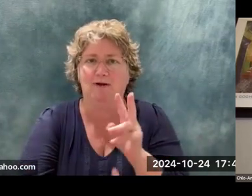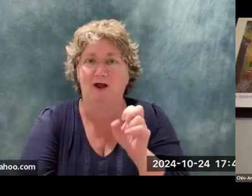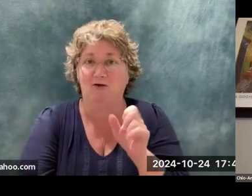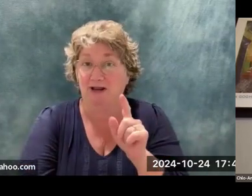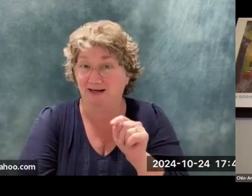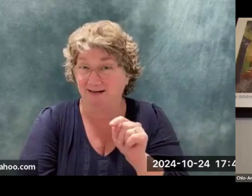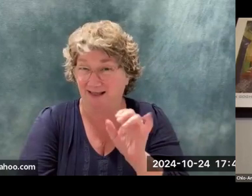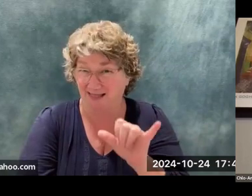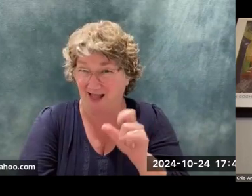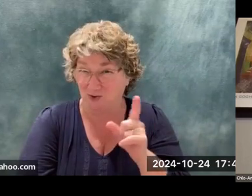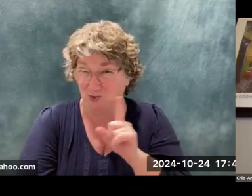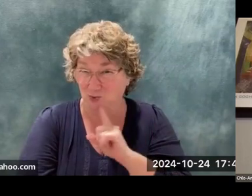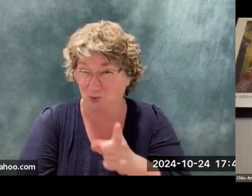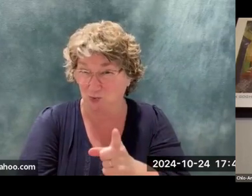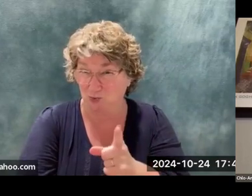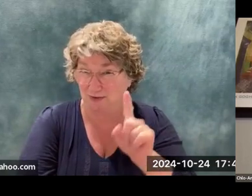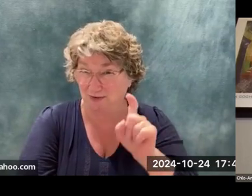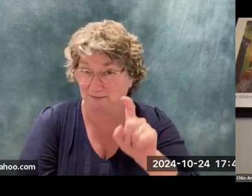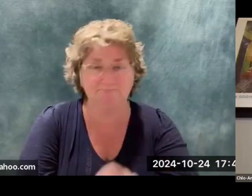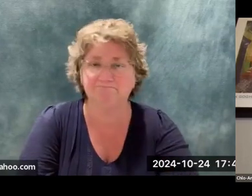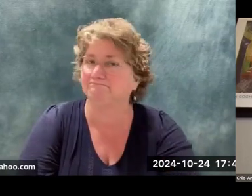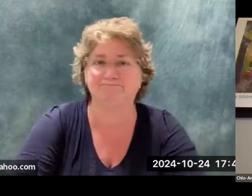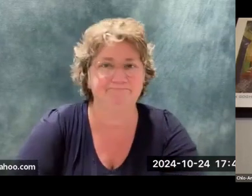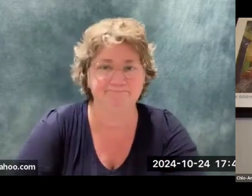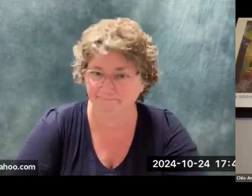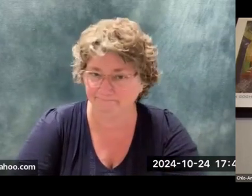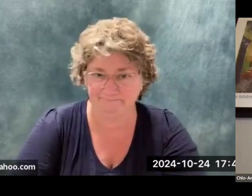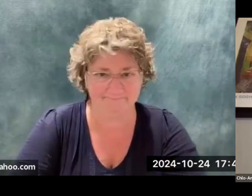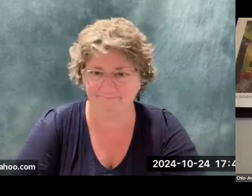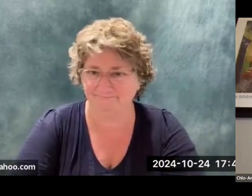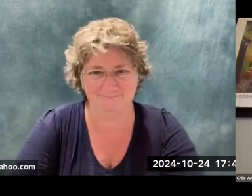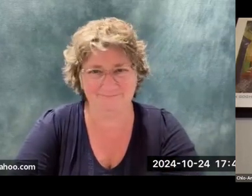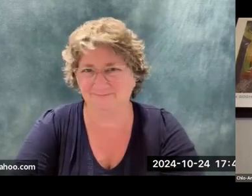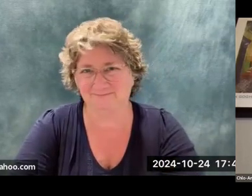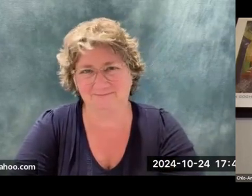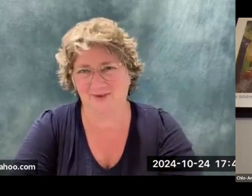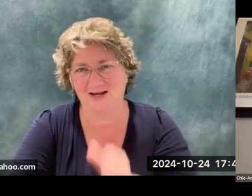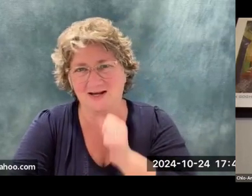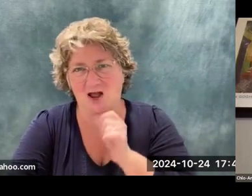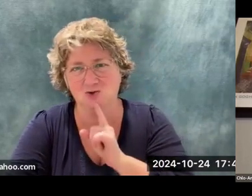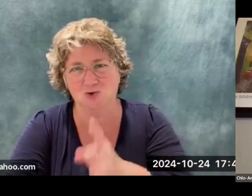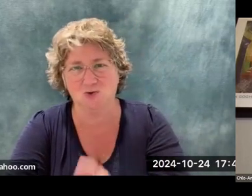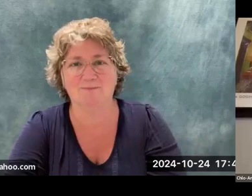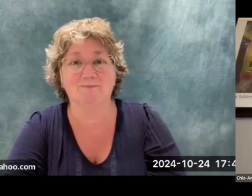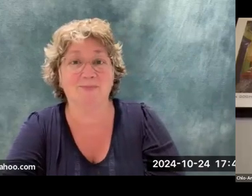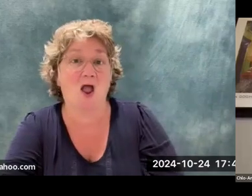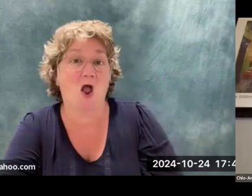What happens is that this RNA virus is very clever at mutating.